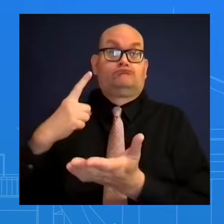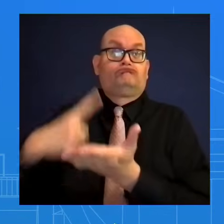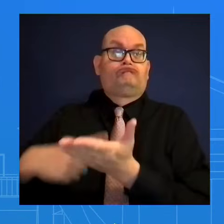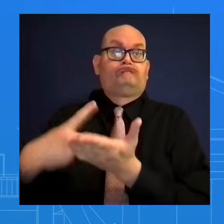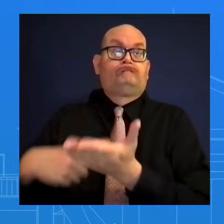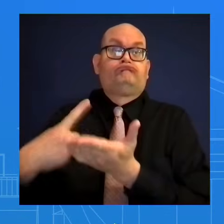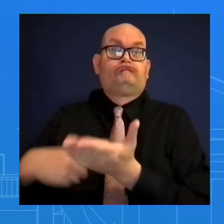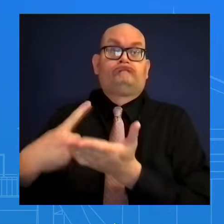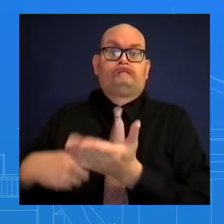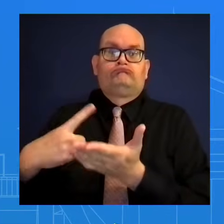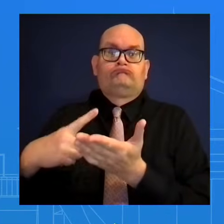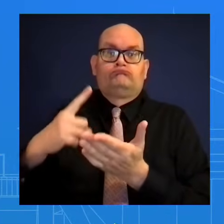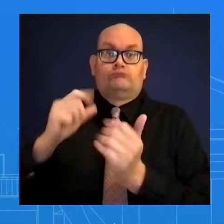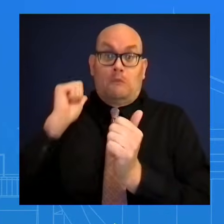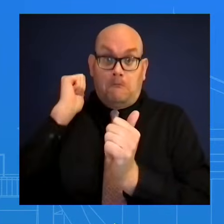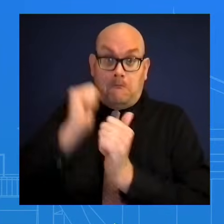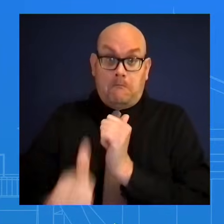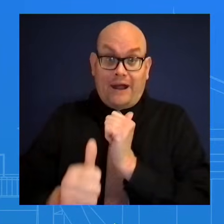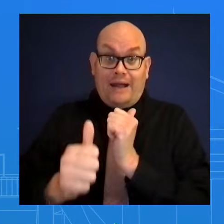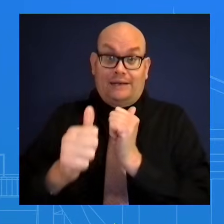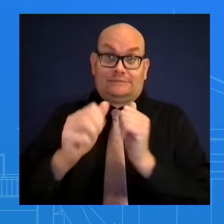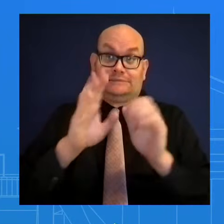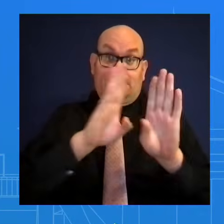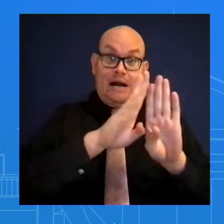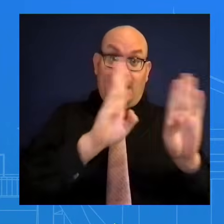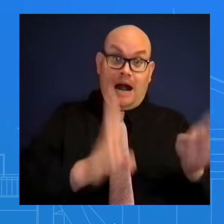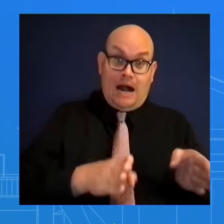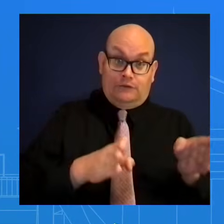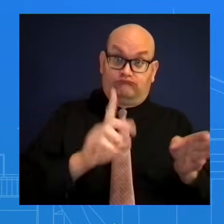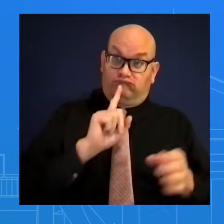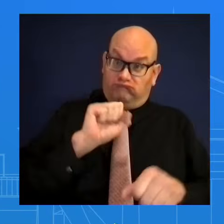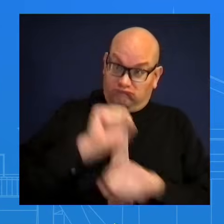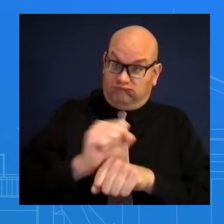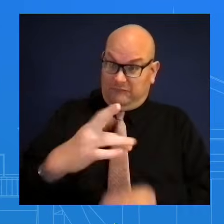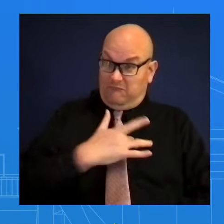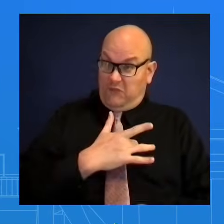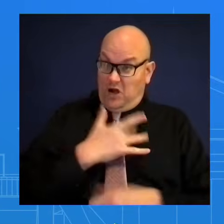about this a little bit right before -- at the end of his meeting with the Cabinet members,